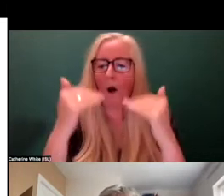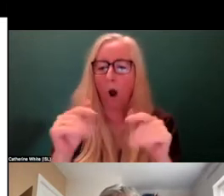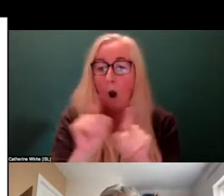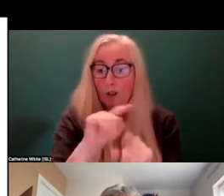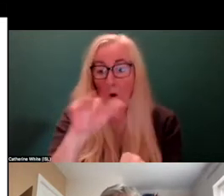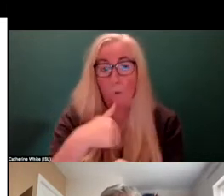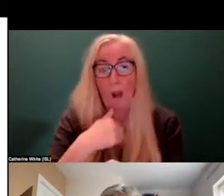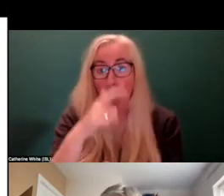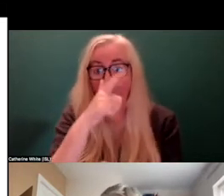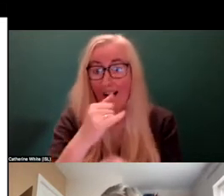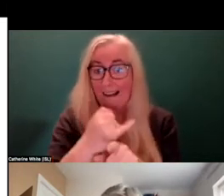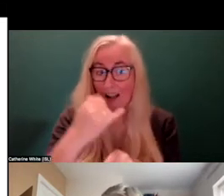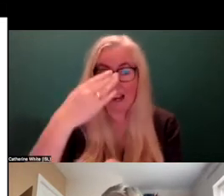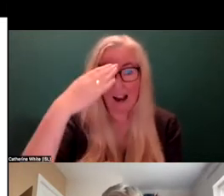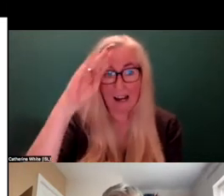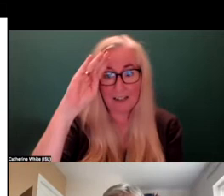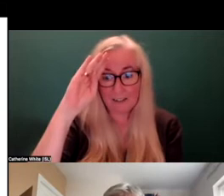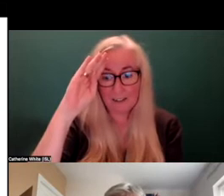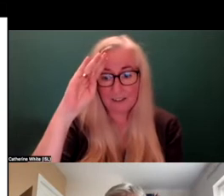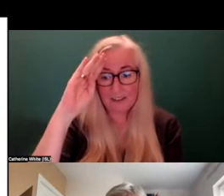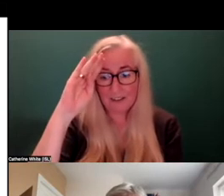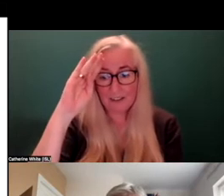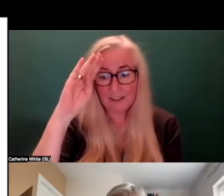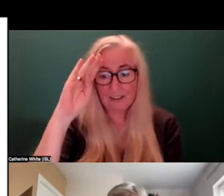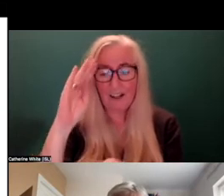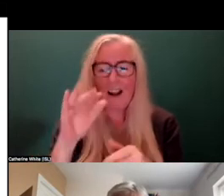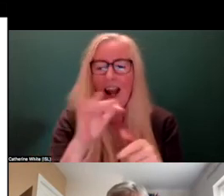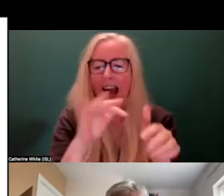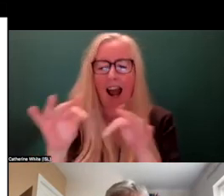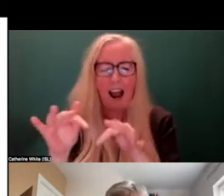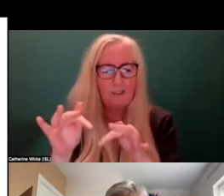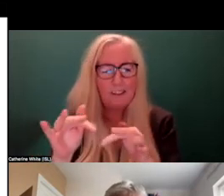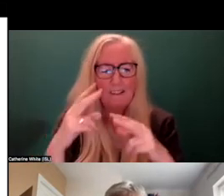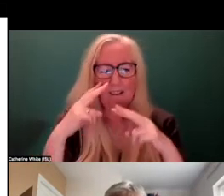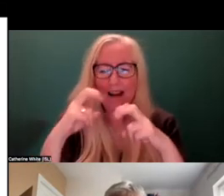We're also very, very lucky here in Ireland that, I suppose, following